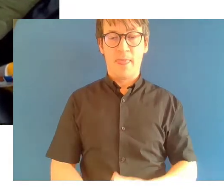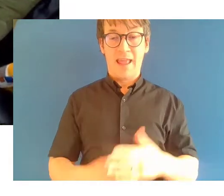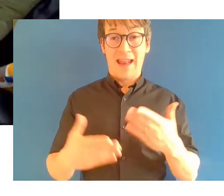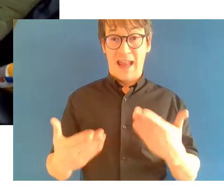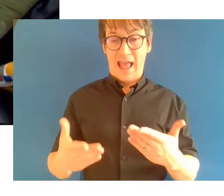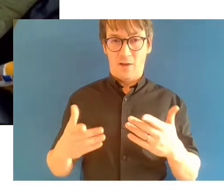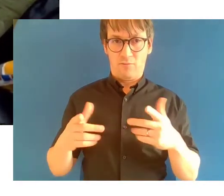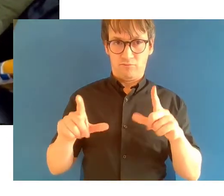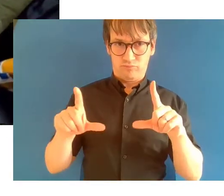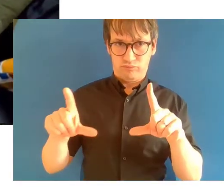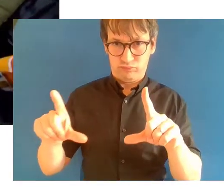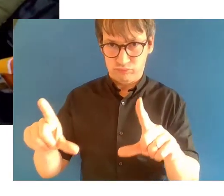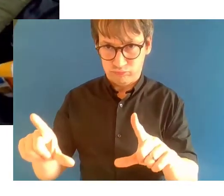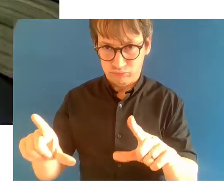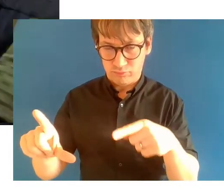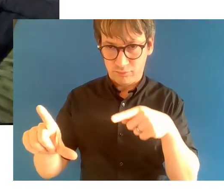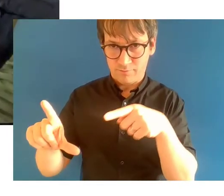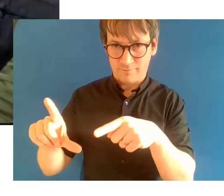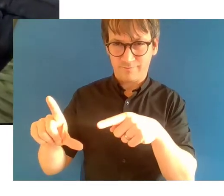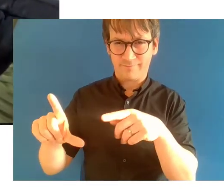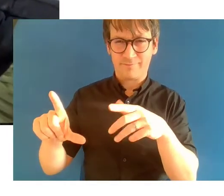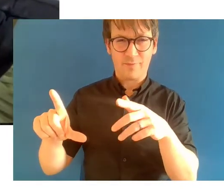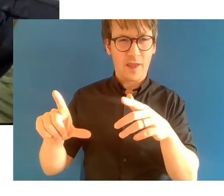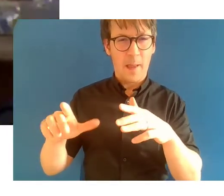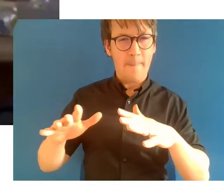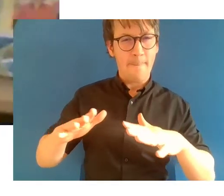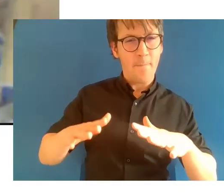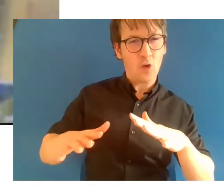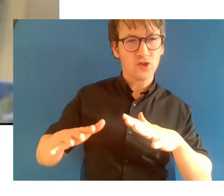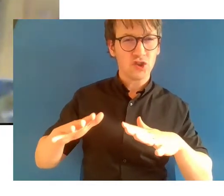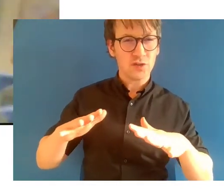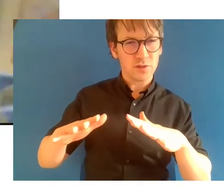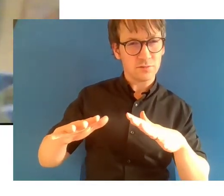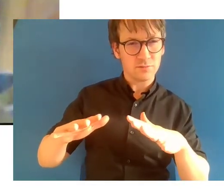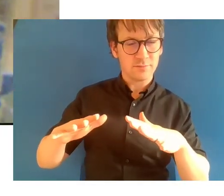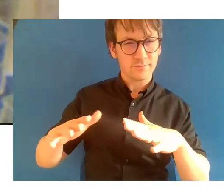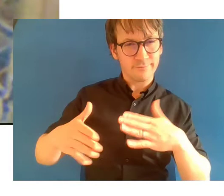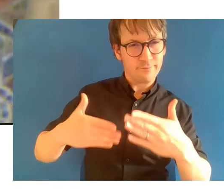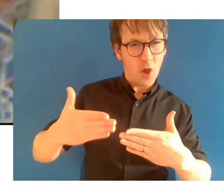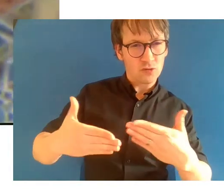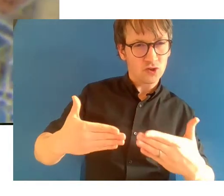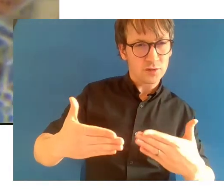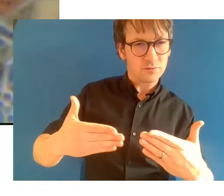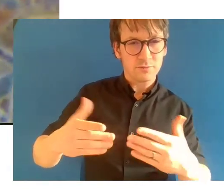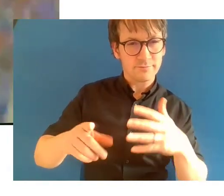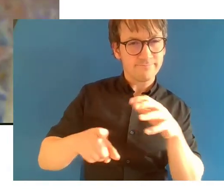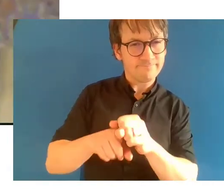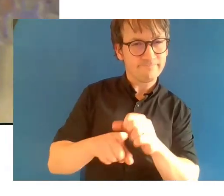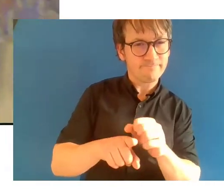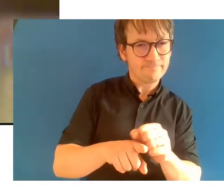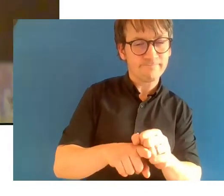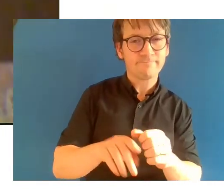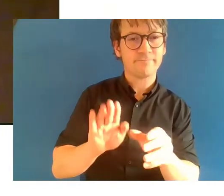So I'm going to zoom into a another sensor which is a motion sensor on top of this cabinet